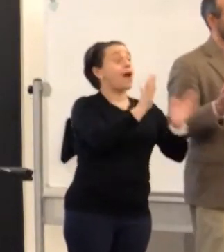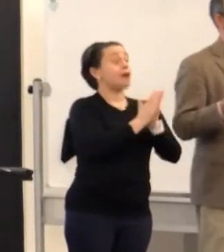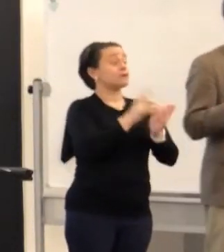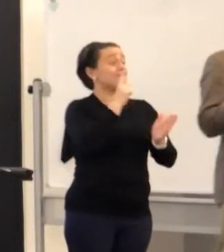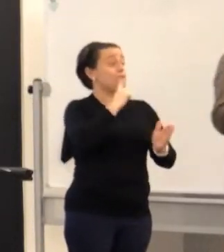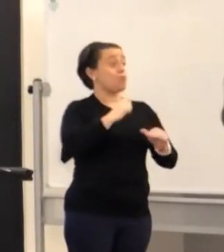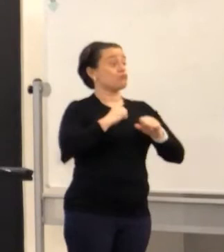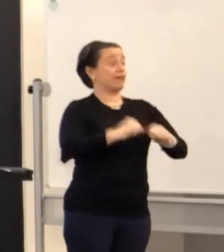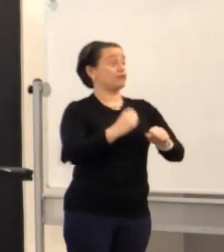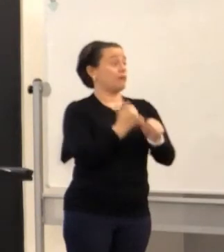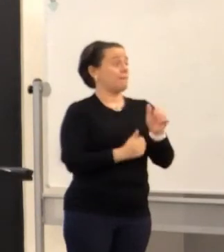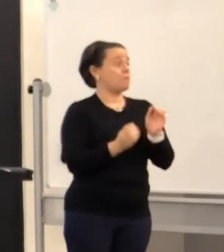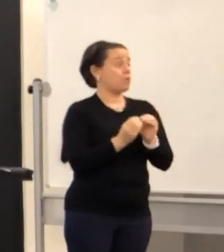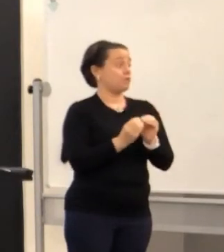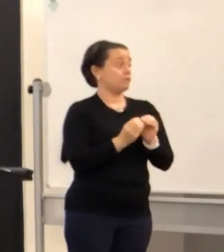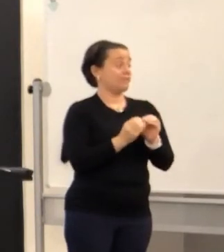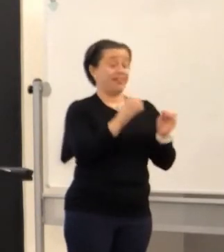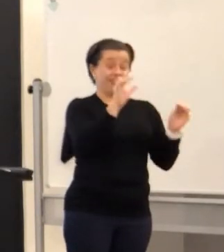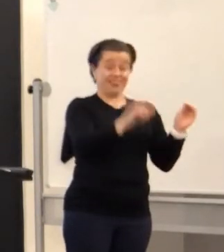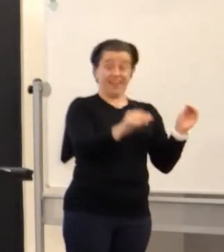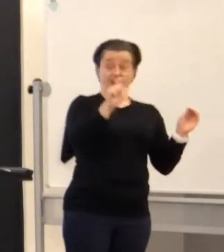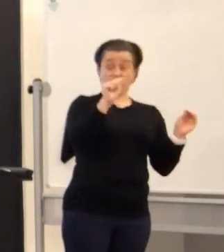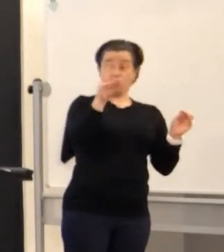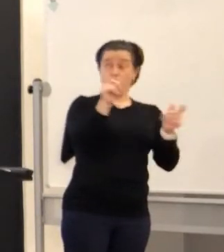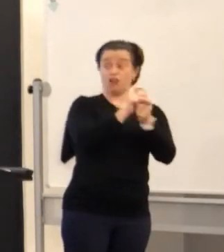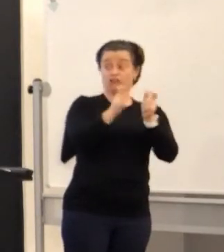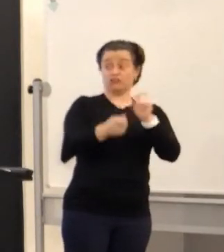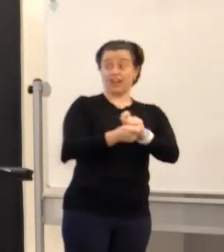This is a change in the law as of about five years ago,